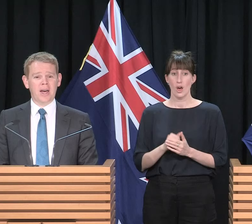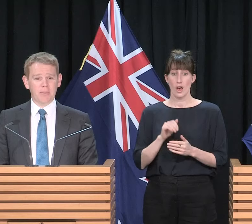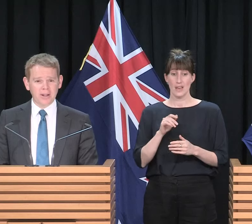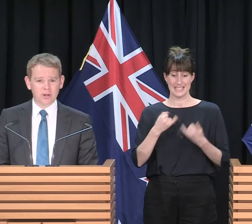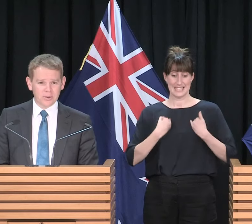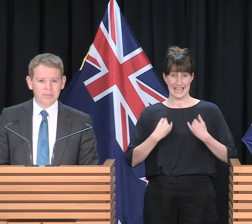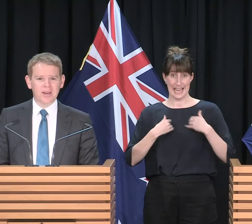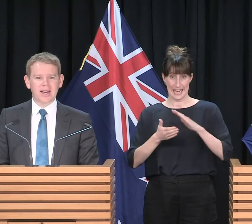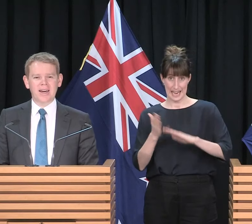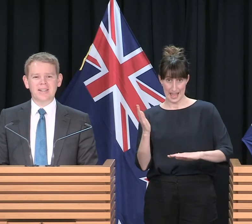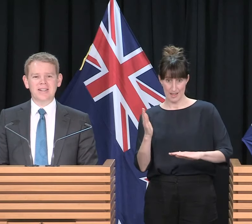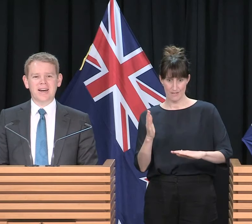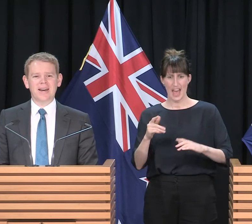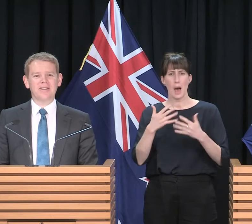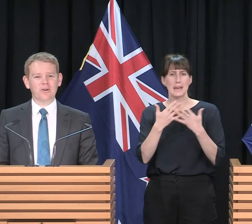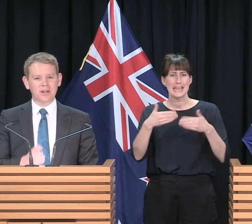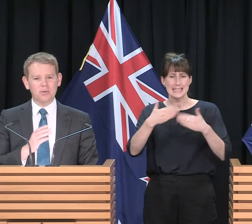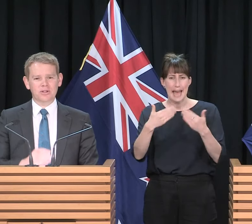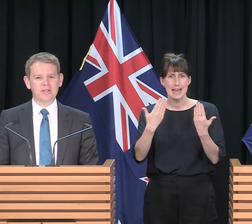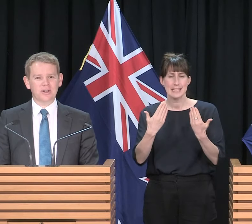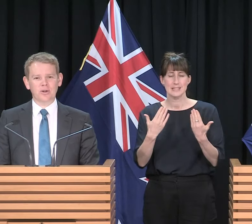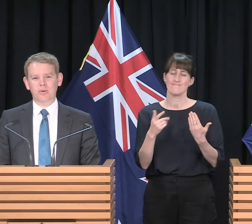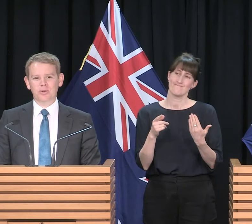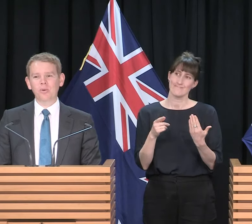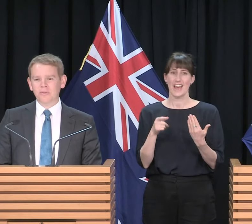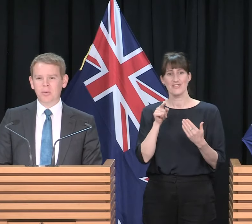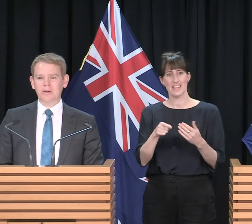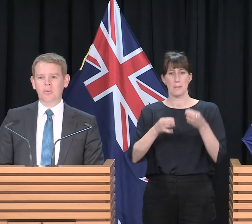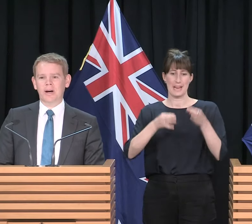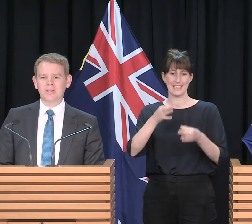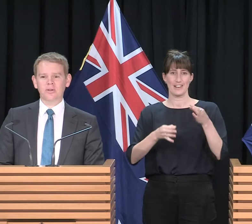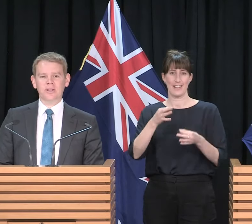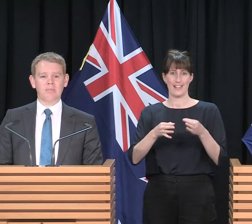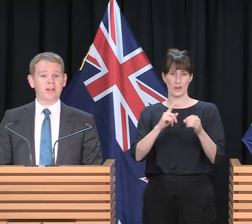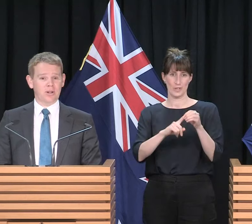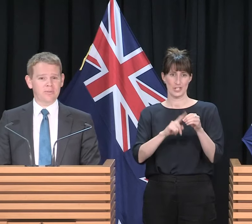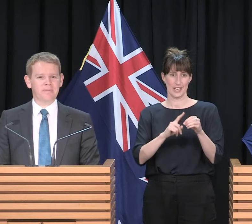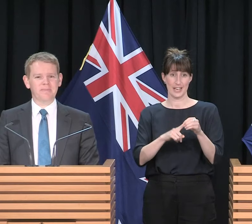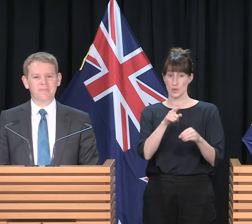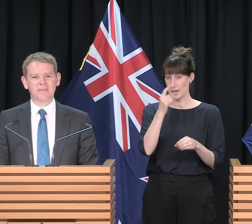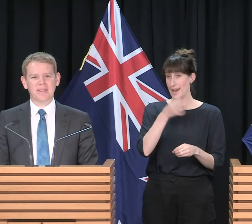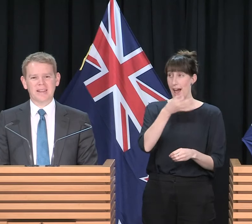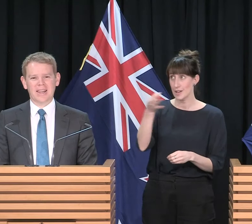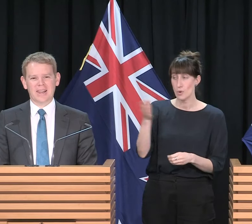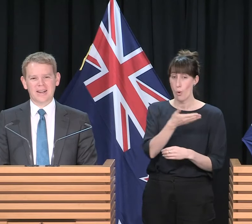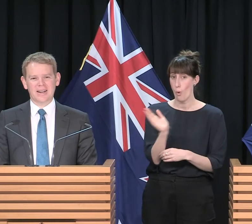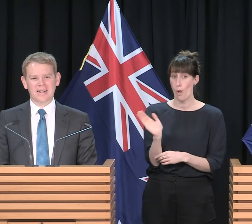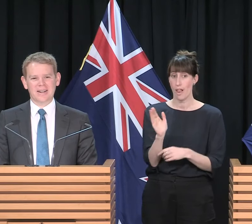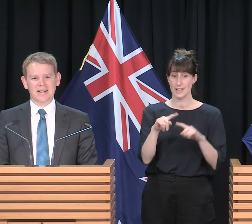worn by the public, where there are cases of community transmission. I want to